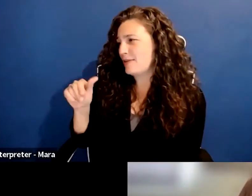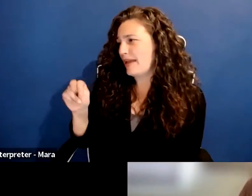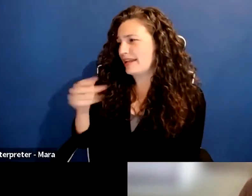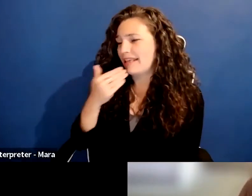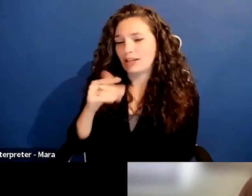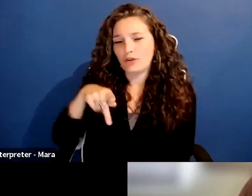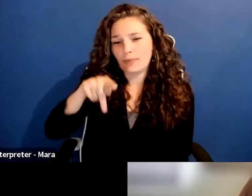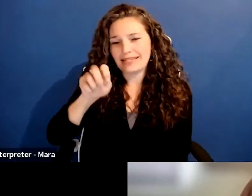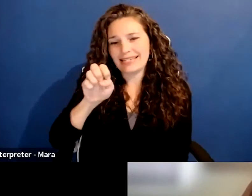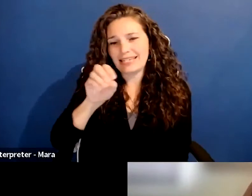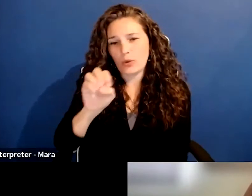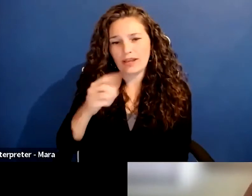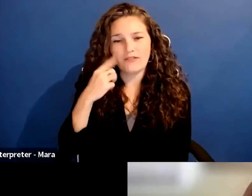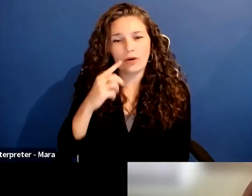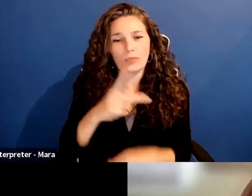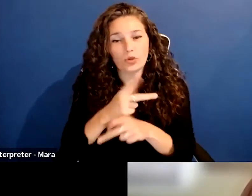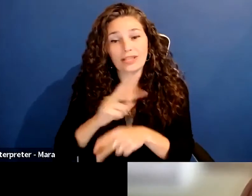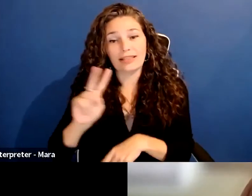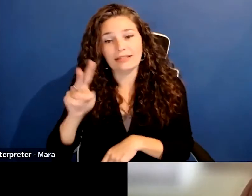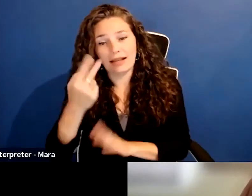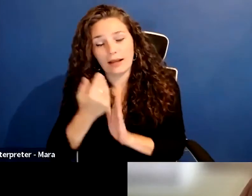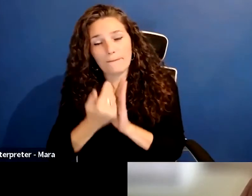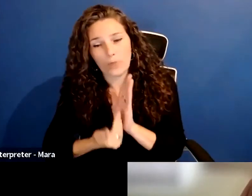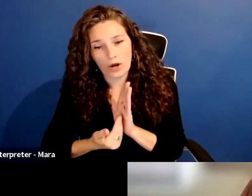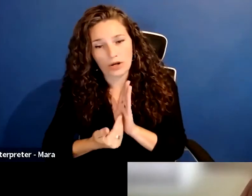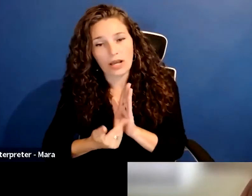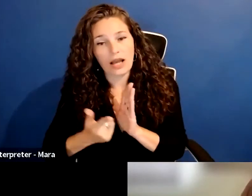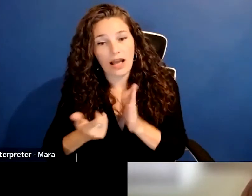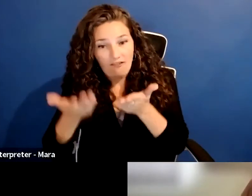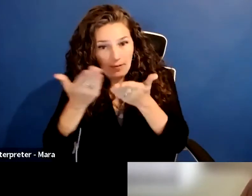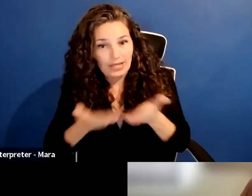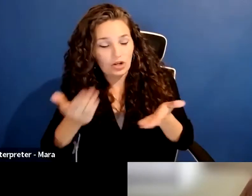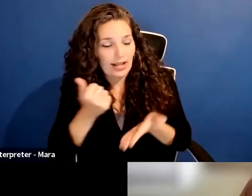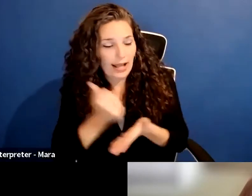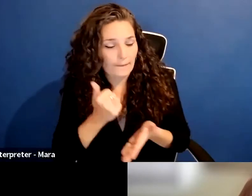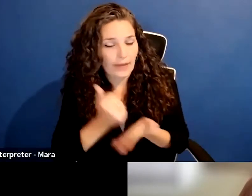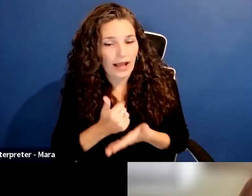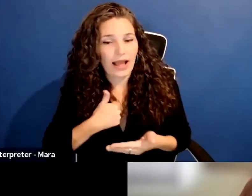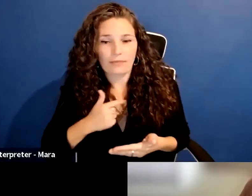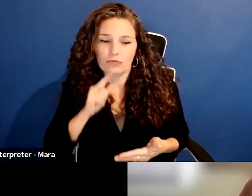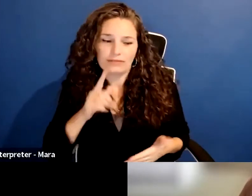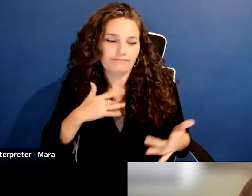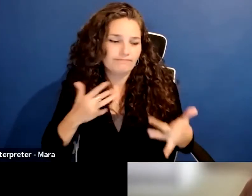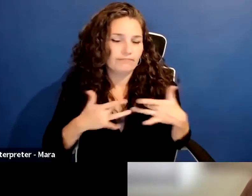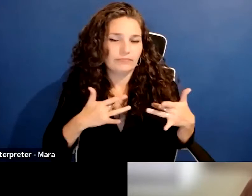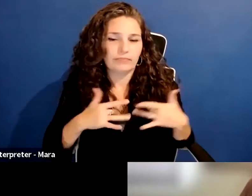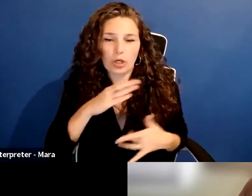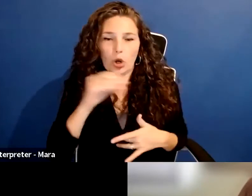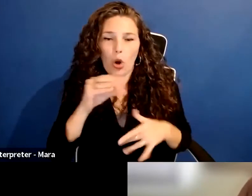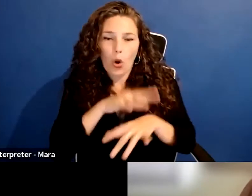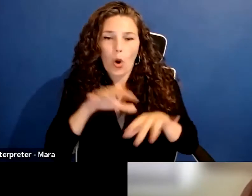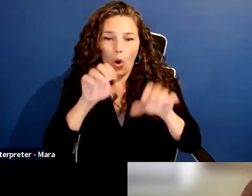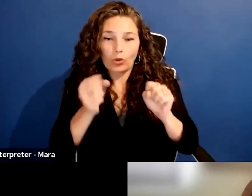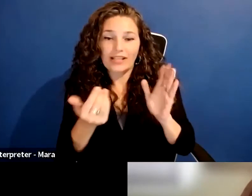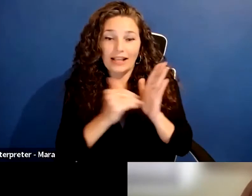for producing the second installment of Here to Help. I am delighted to be co-hosting again with you, Ben.